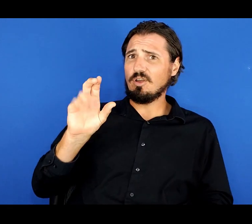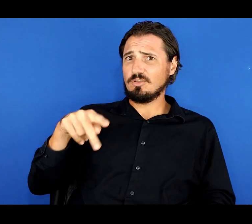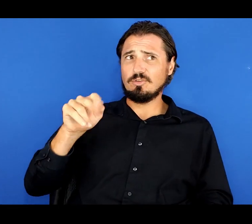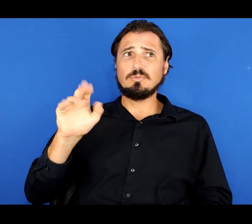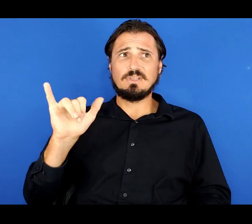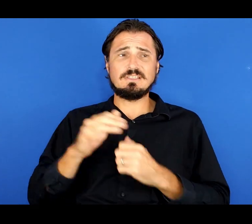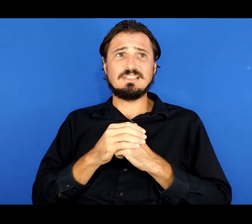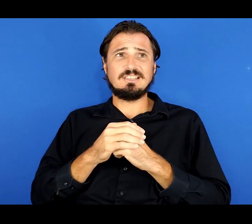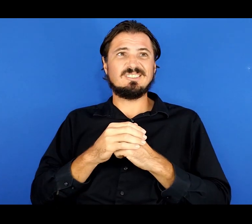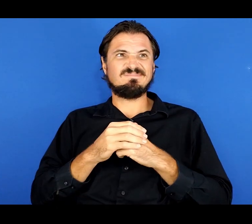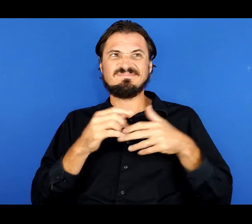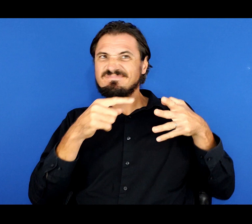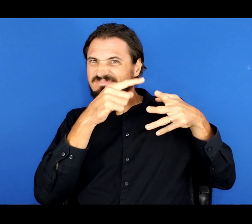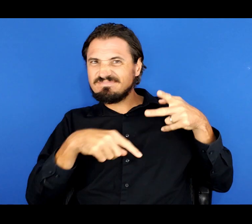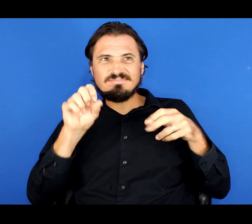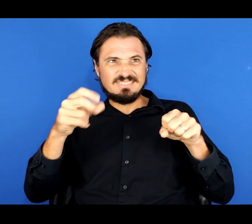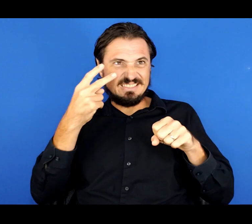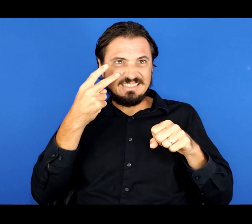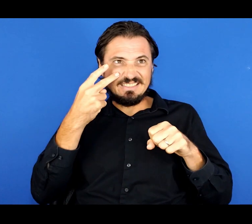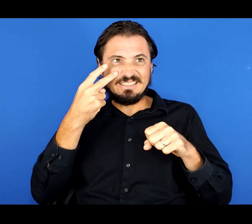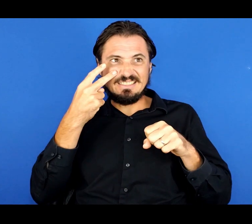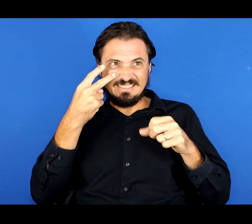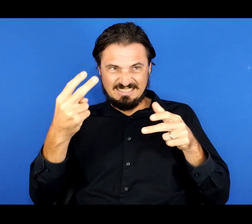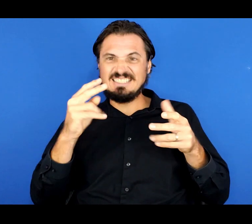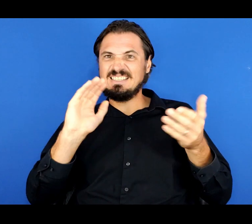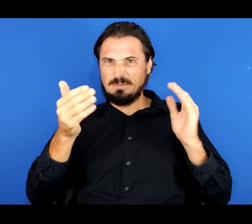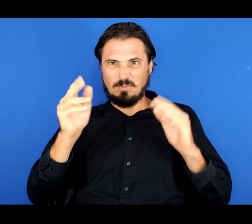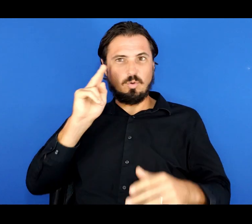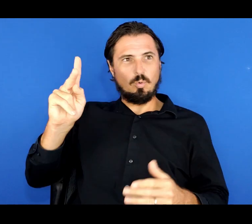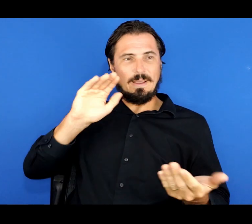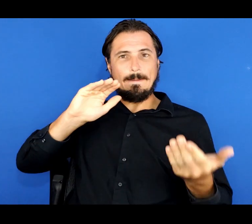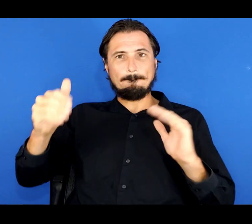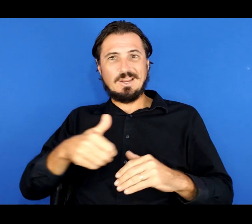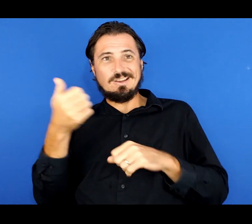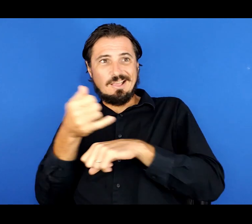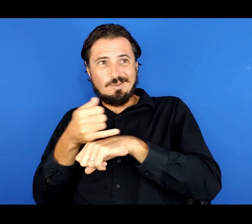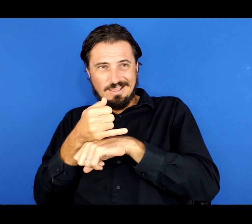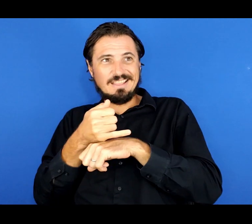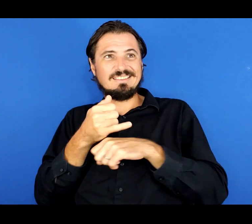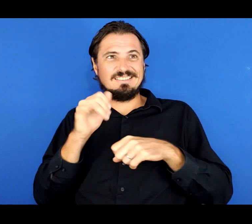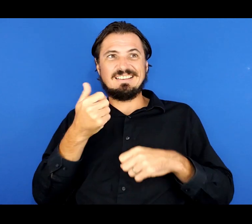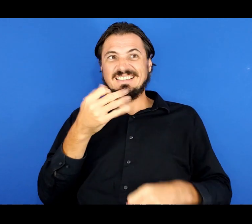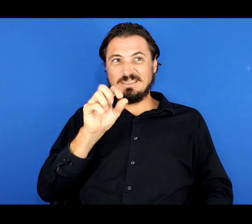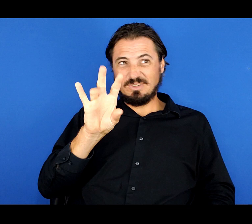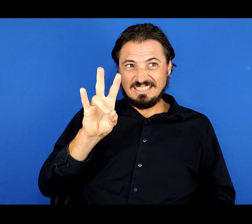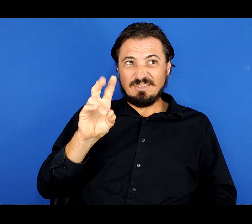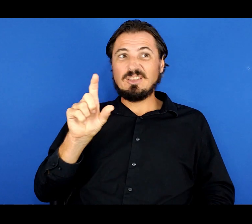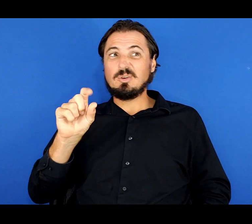occupancy rate was at 19.7%, Maui at 20.1% and O‘ahu at 21.7%